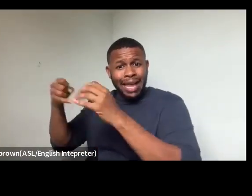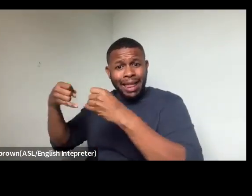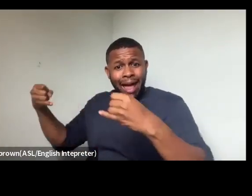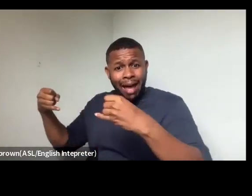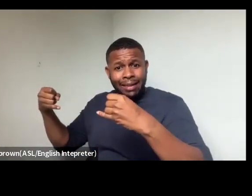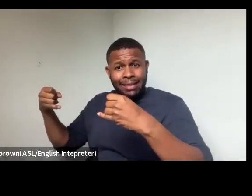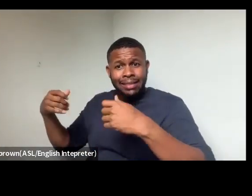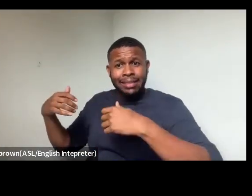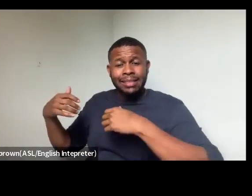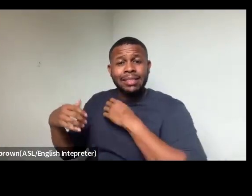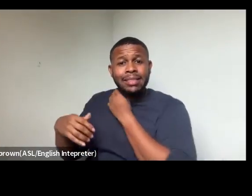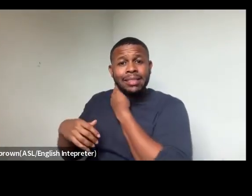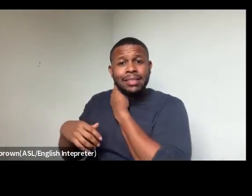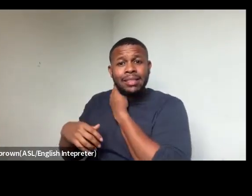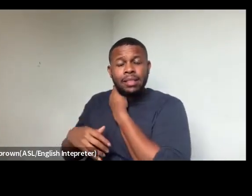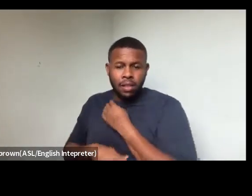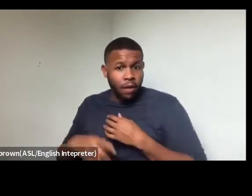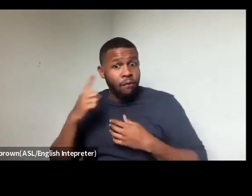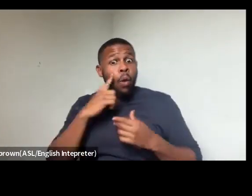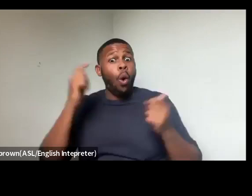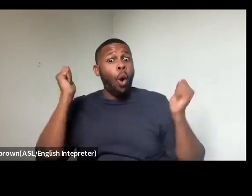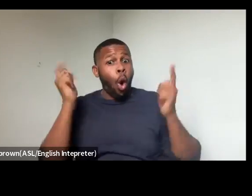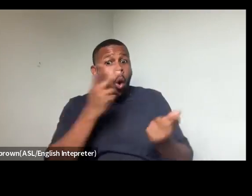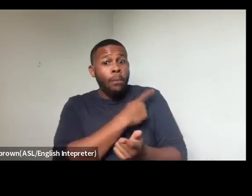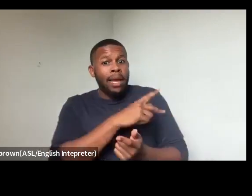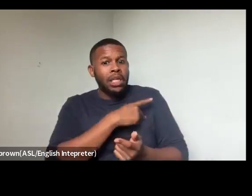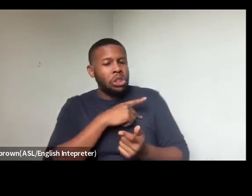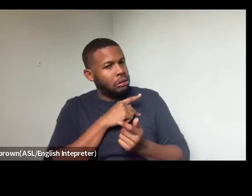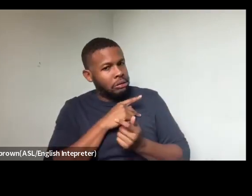Is there any federal legislation to fix -- to allow doctors to see patients